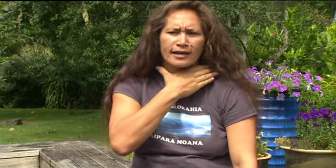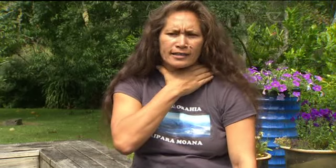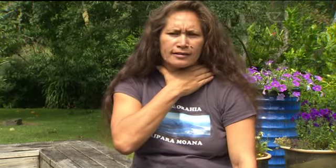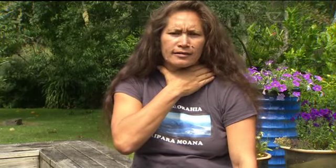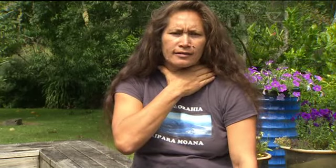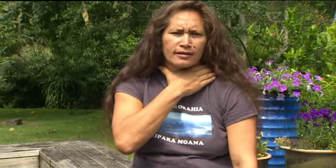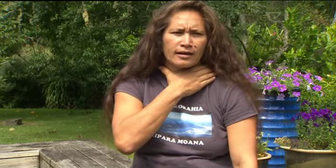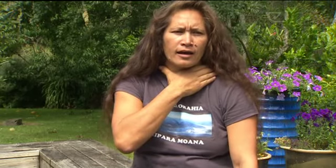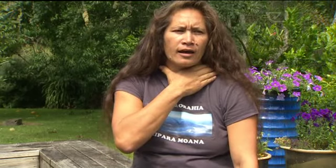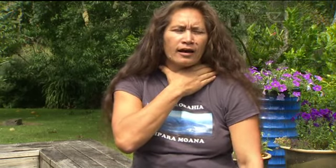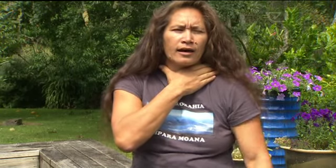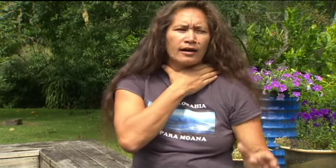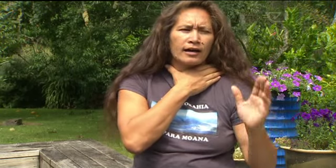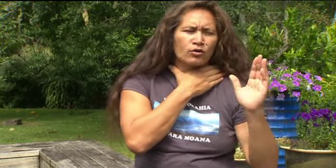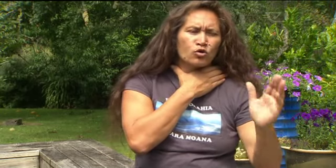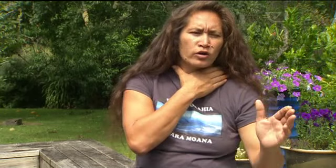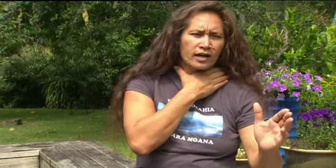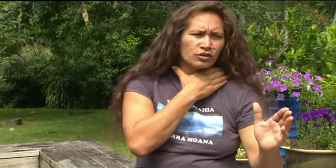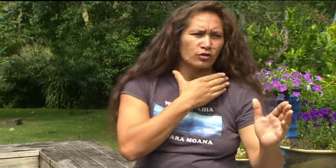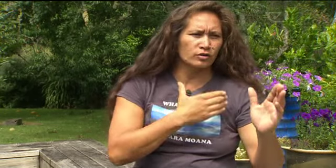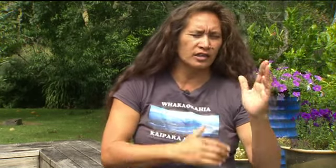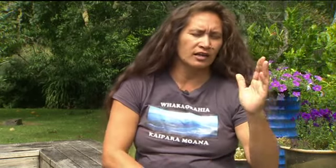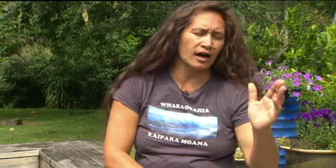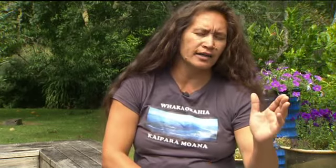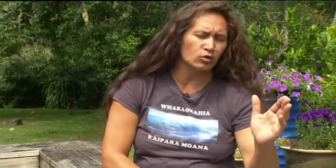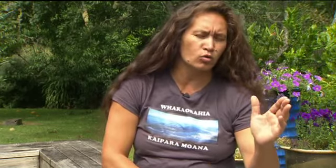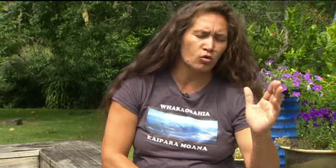It used to be signed like this.